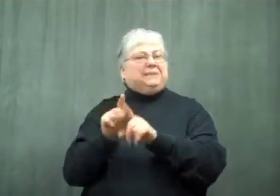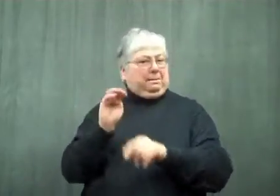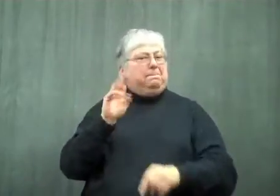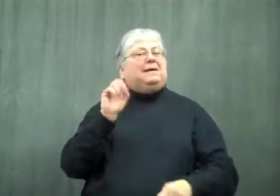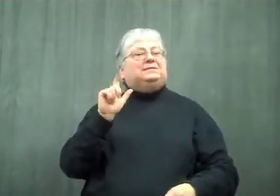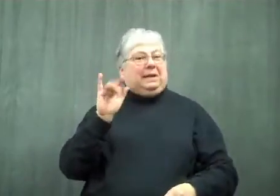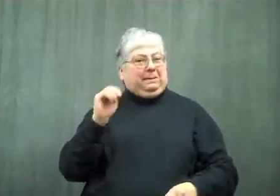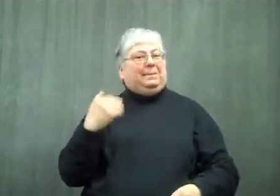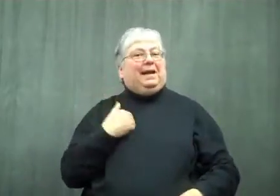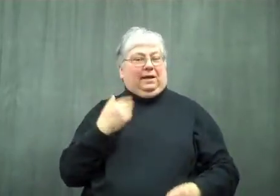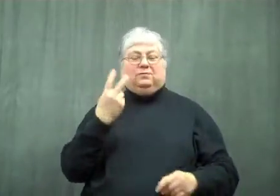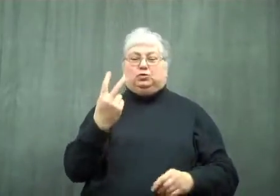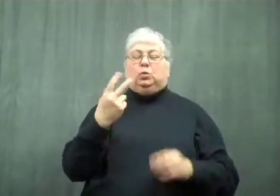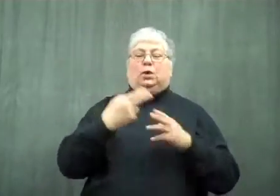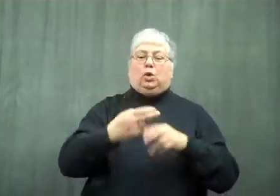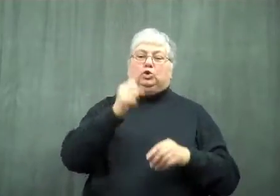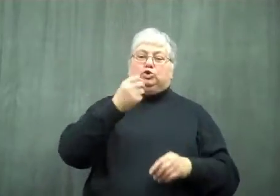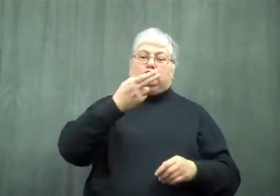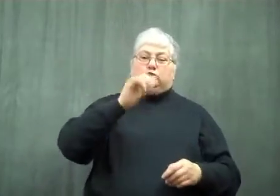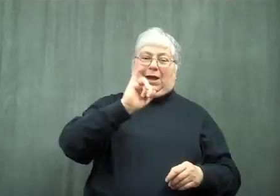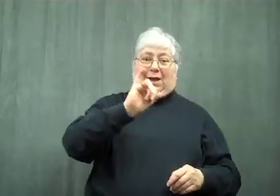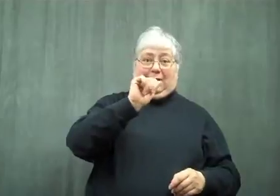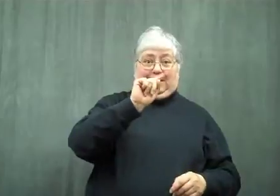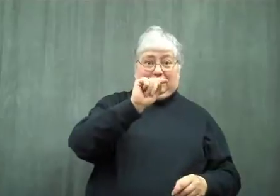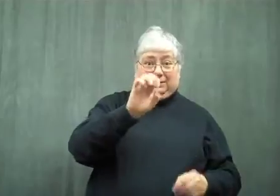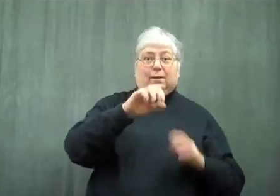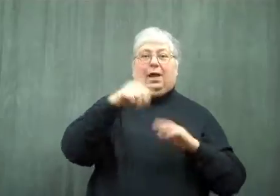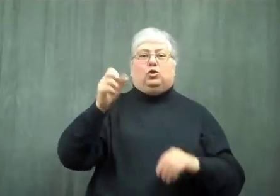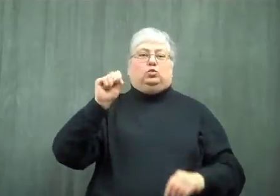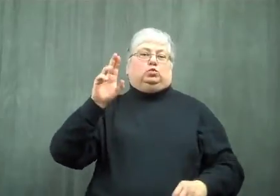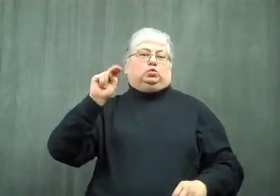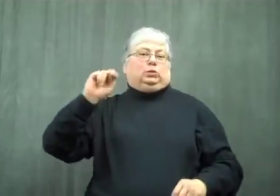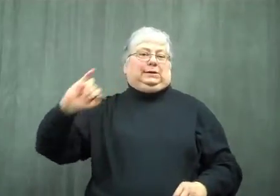the Muslims do too, there are the Shiites and the Sunni.